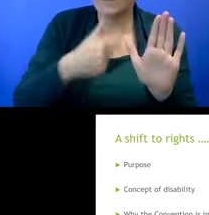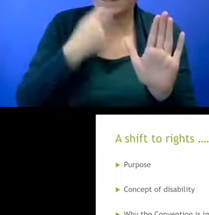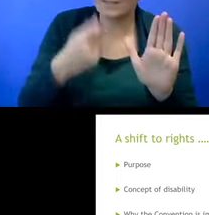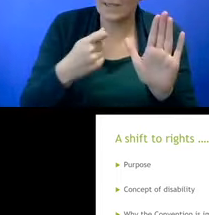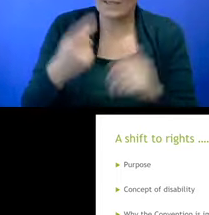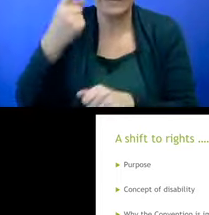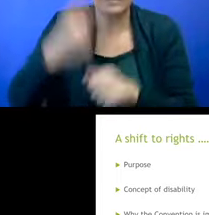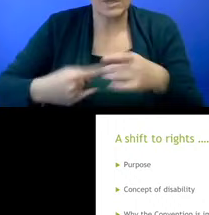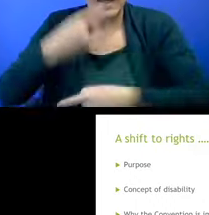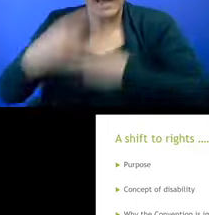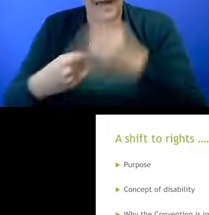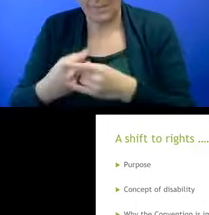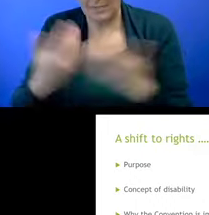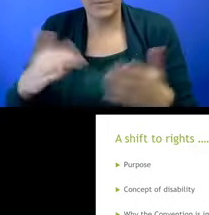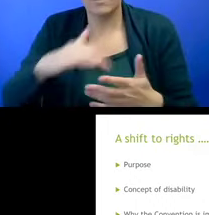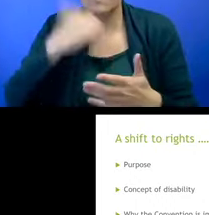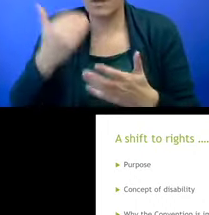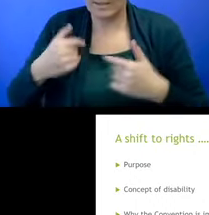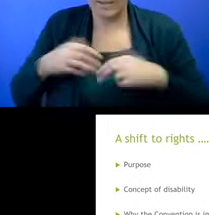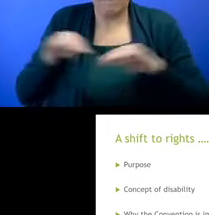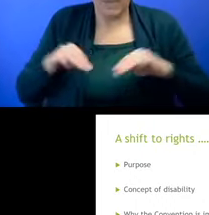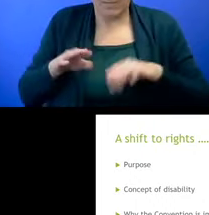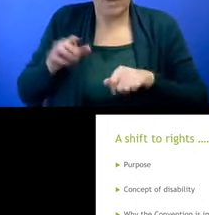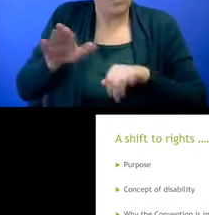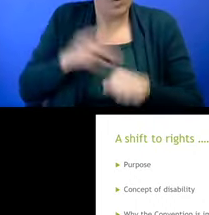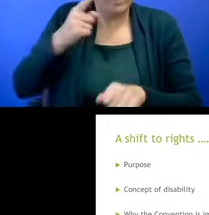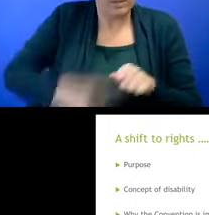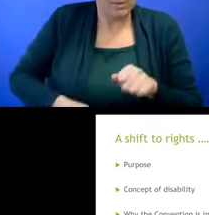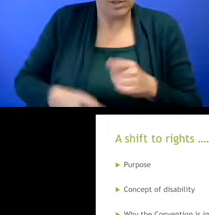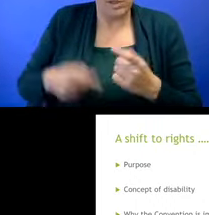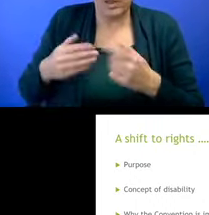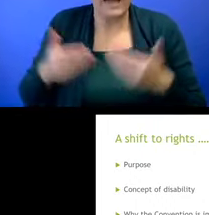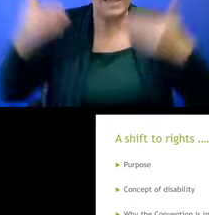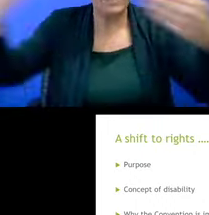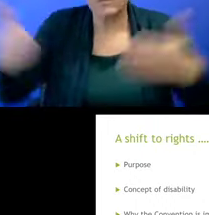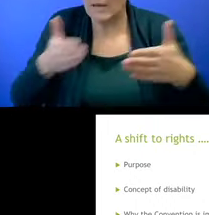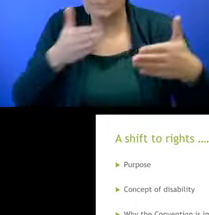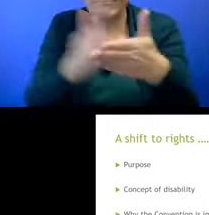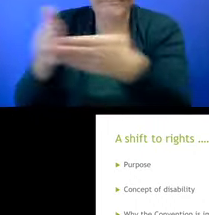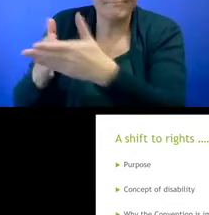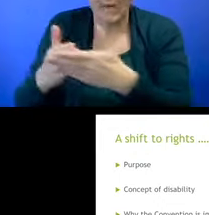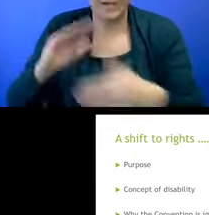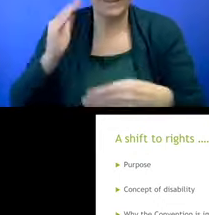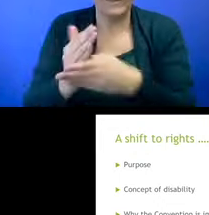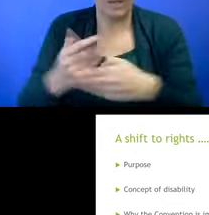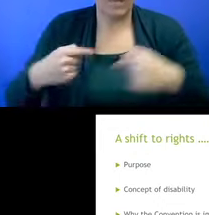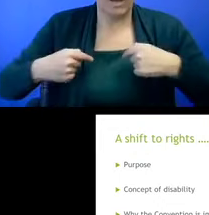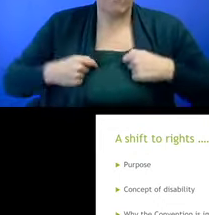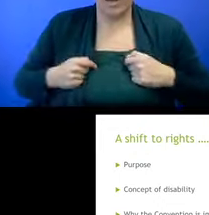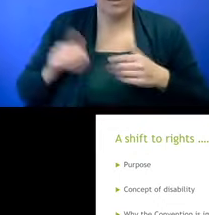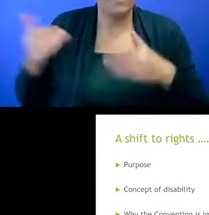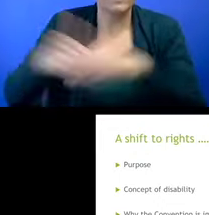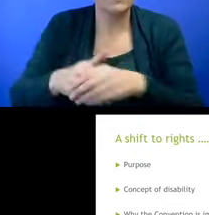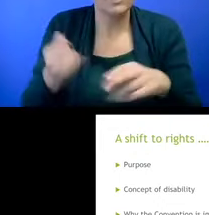the interaction between people who have impairments, and external barriers that hinder people's participation in society.